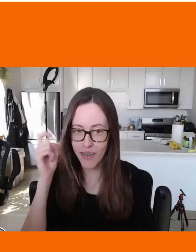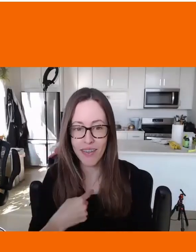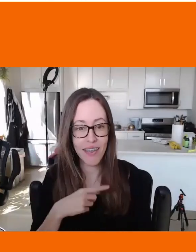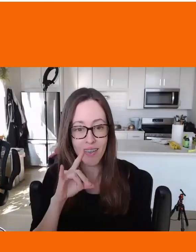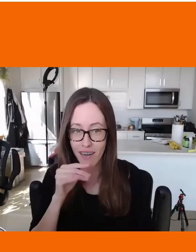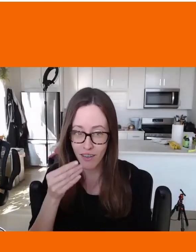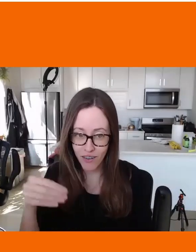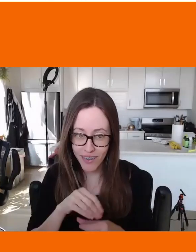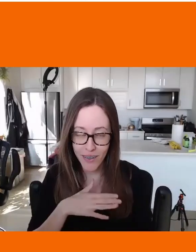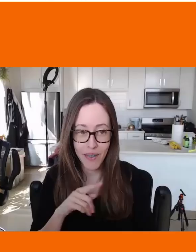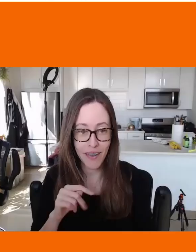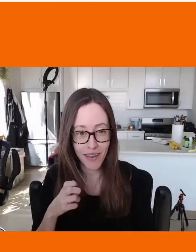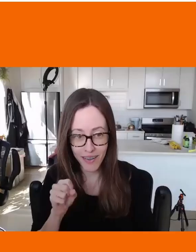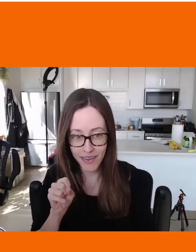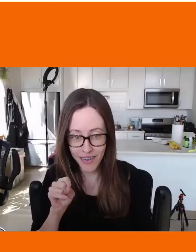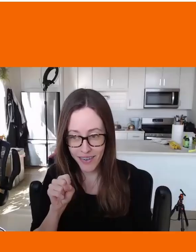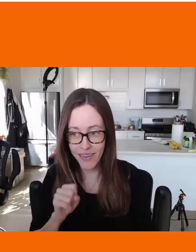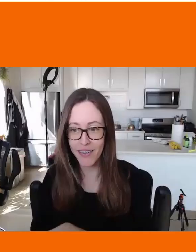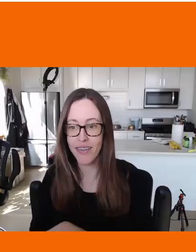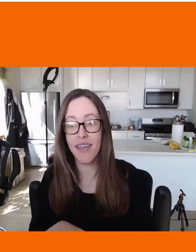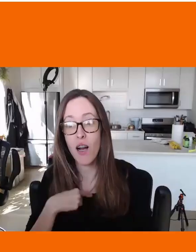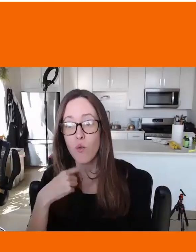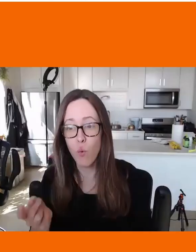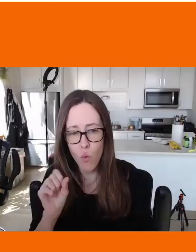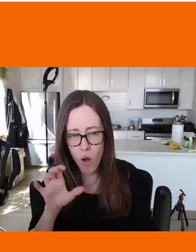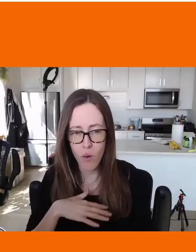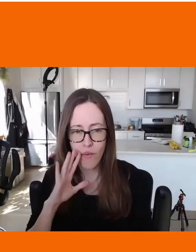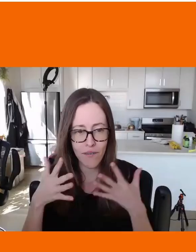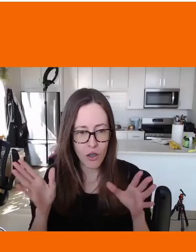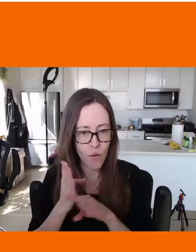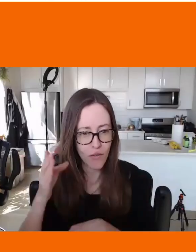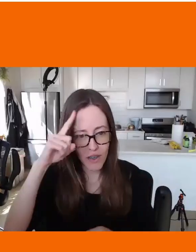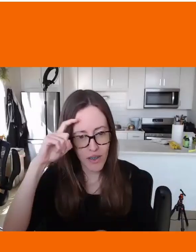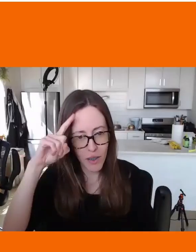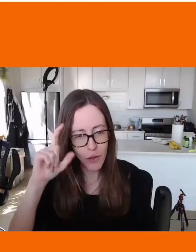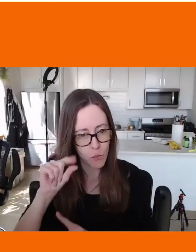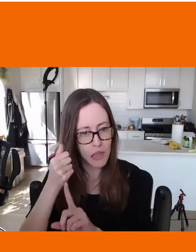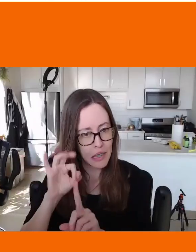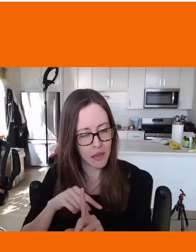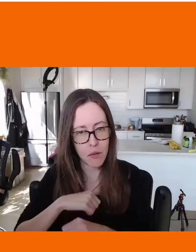turned in my thesis. I told them I would finish it over the summer.